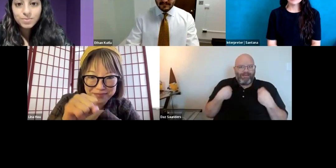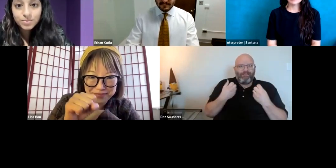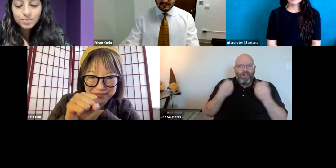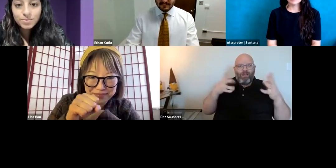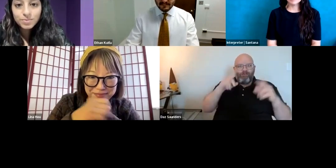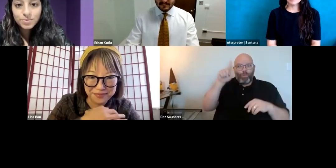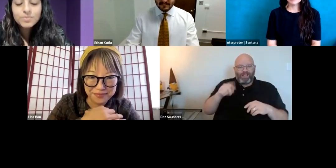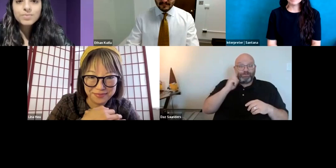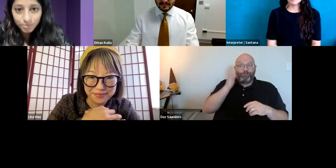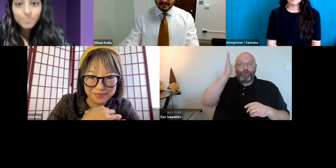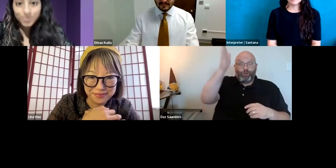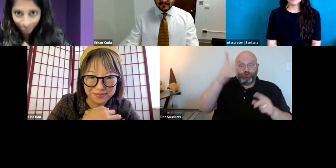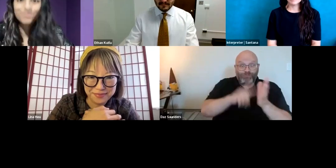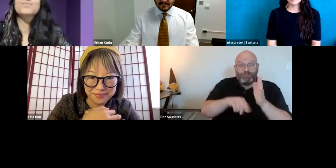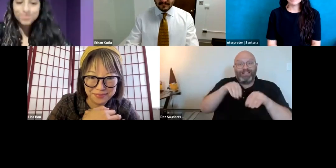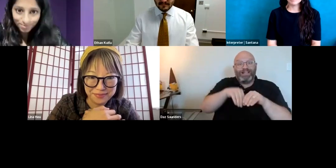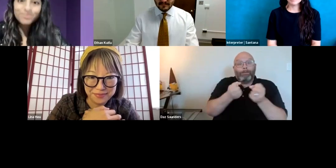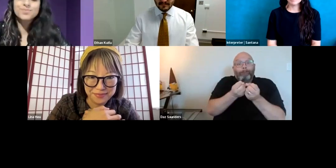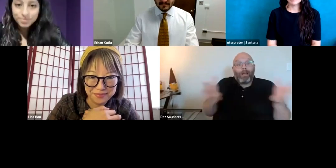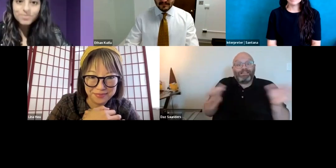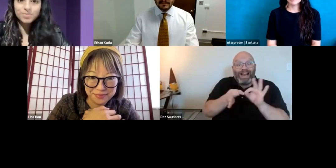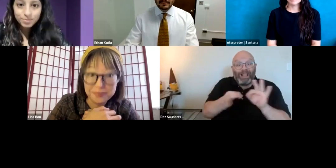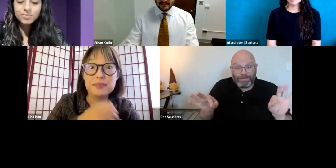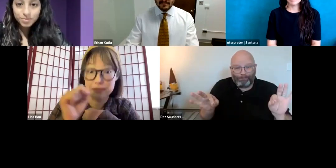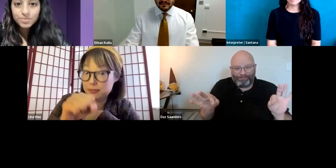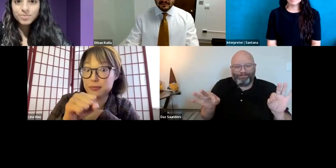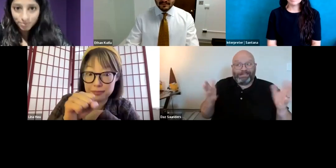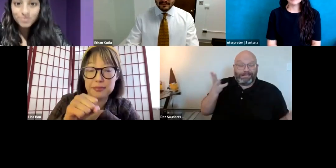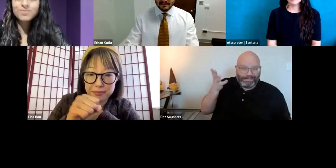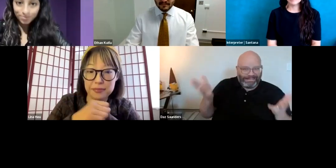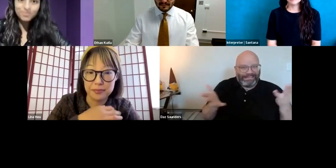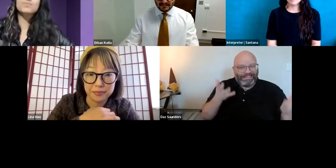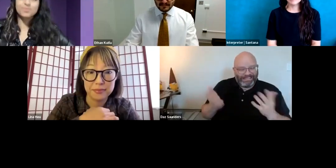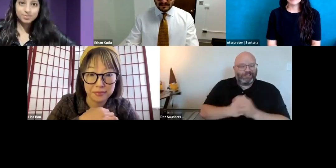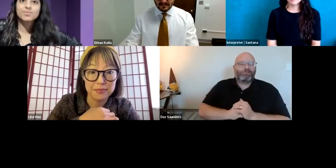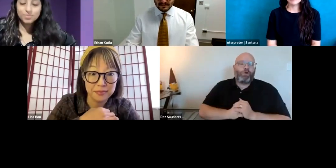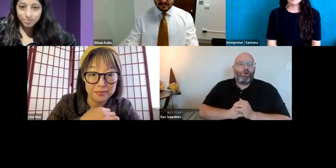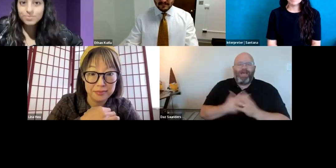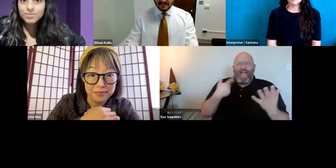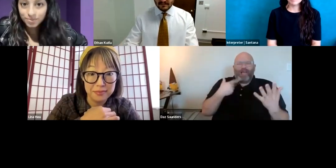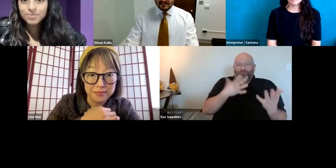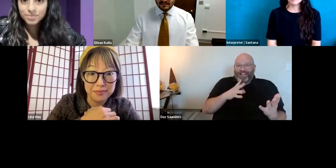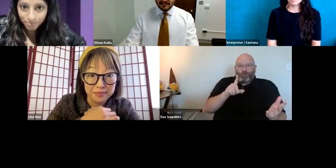Well, without going too far down that rabbit hole. The point is, there's a lot of variation. So thinking about research into multilingualism is where I'm going.